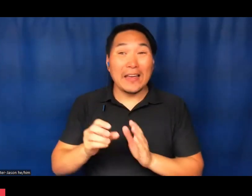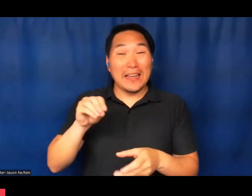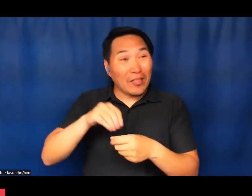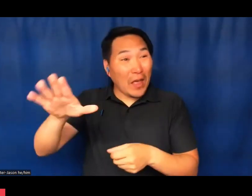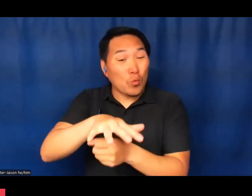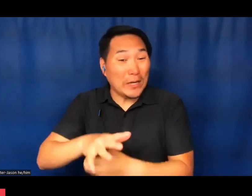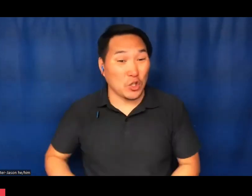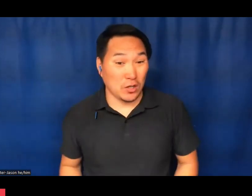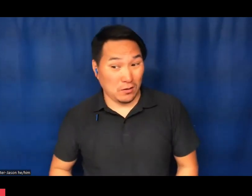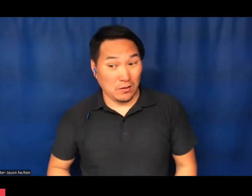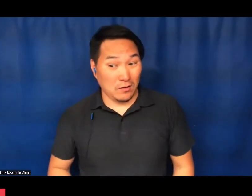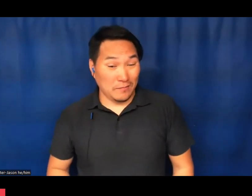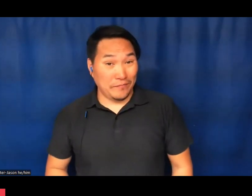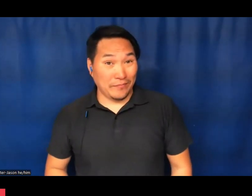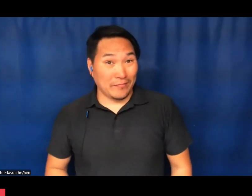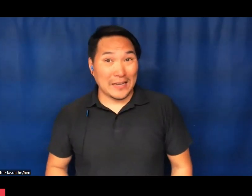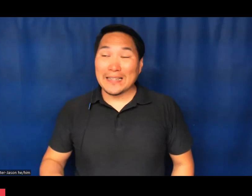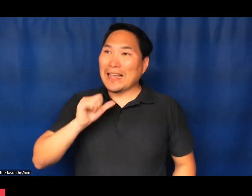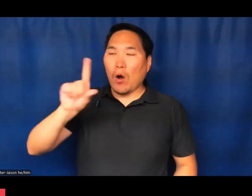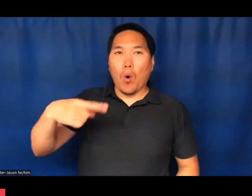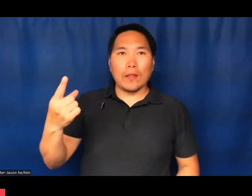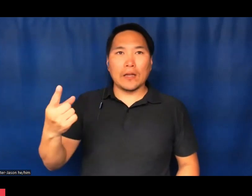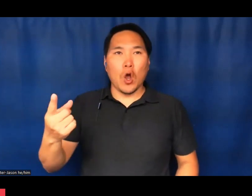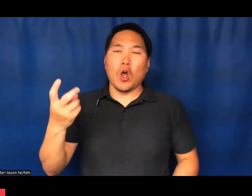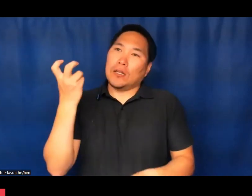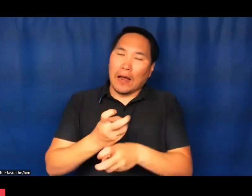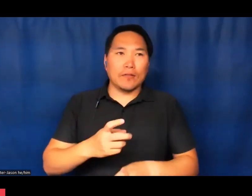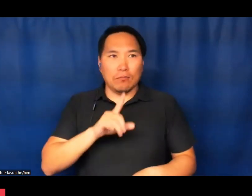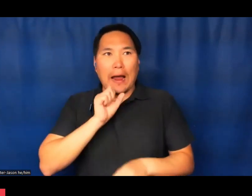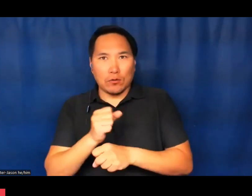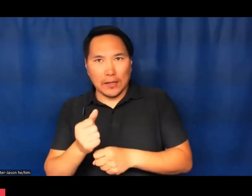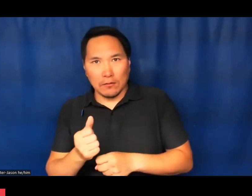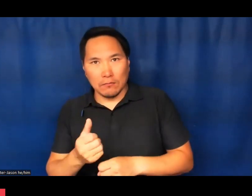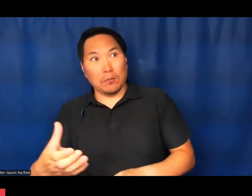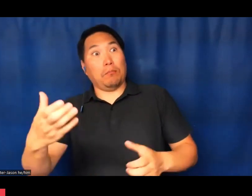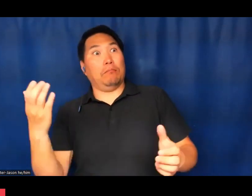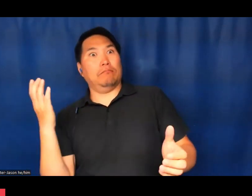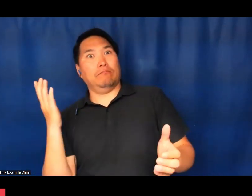And it's not only hard to bring those kinds of claims but it is even harder to prevail.